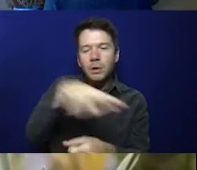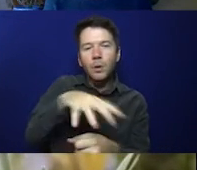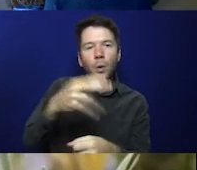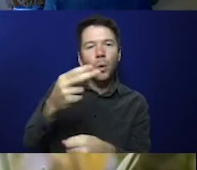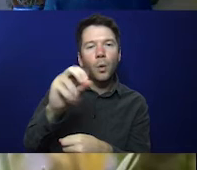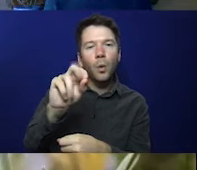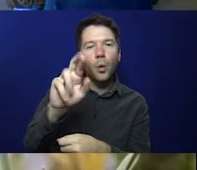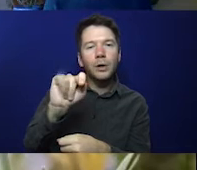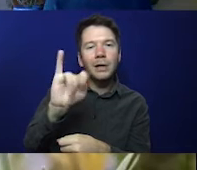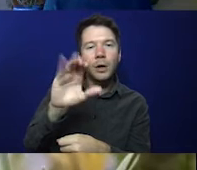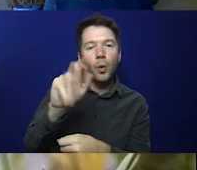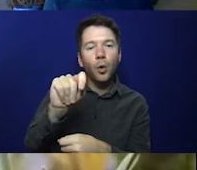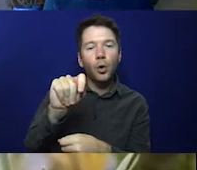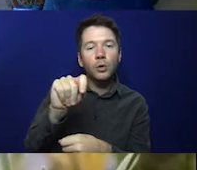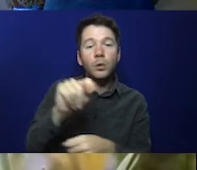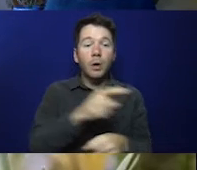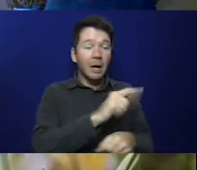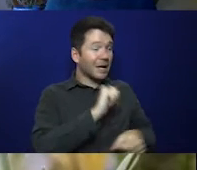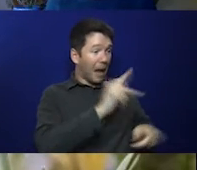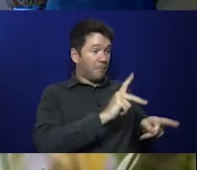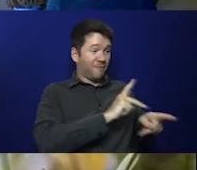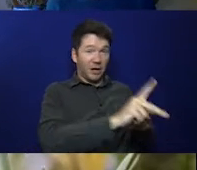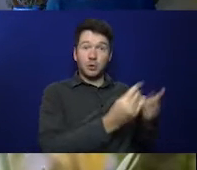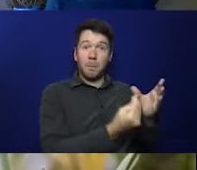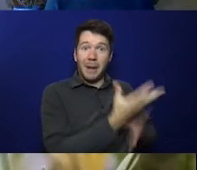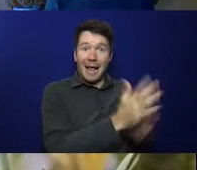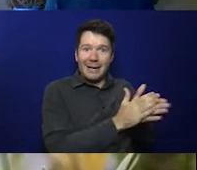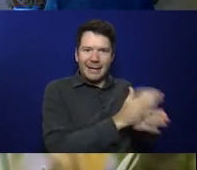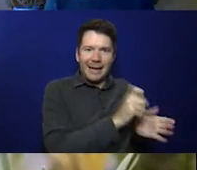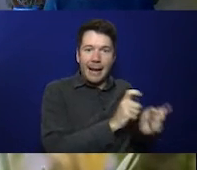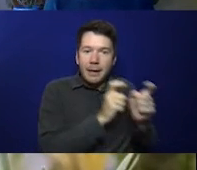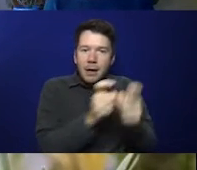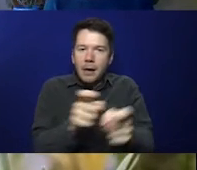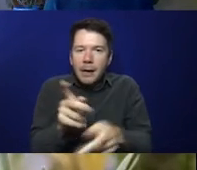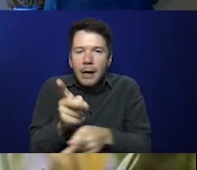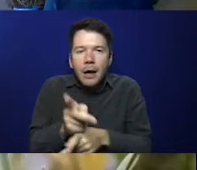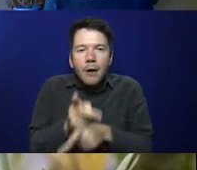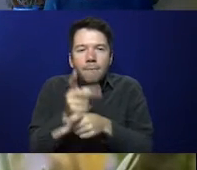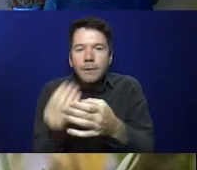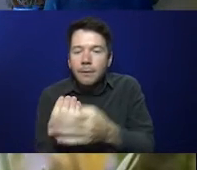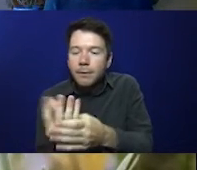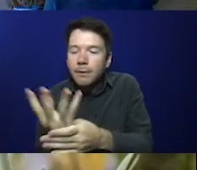in the Horticourt, in which nonprofessional plant enthusiasts enter their carefully grown